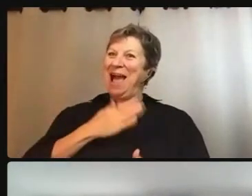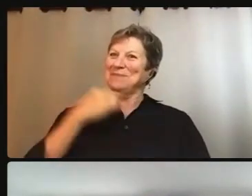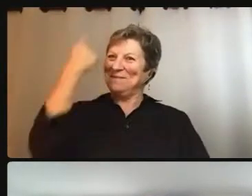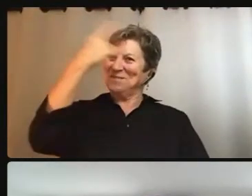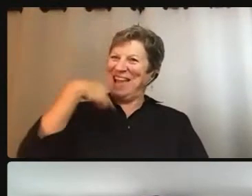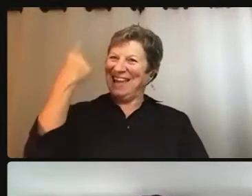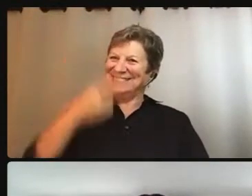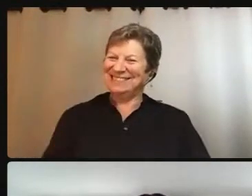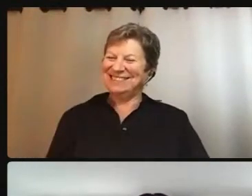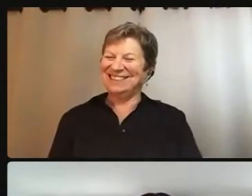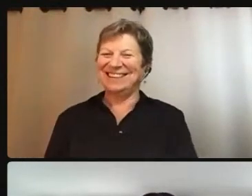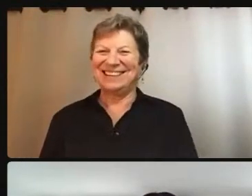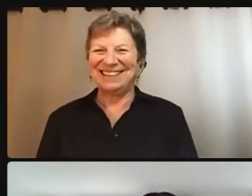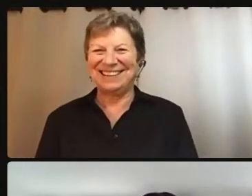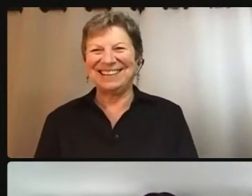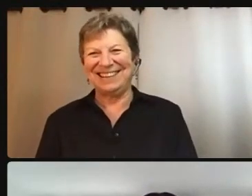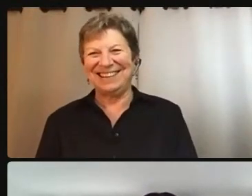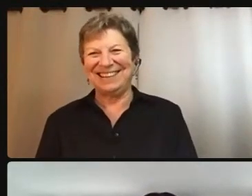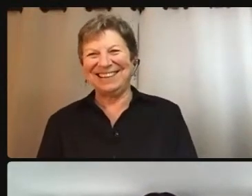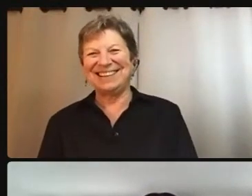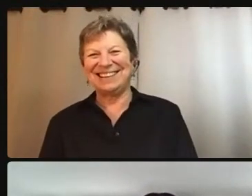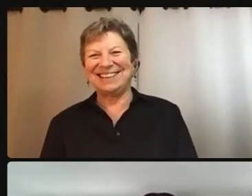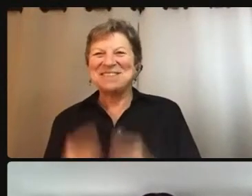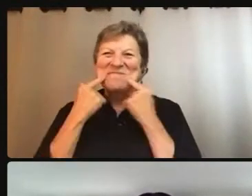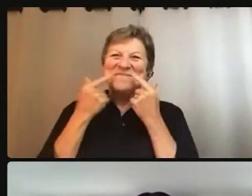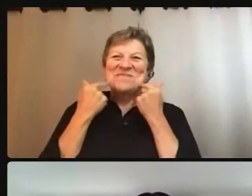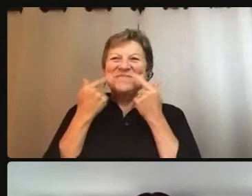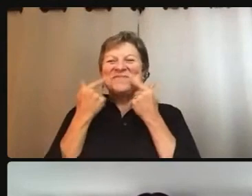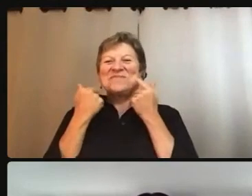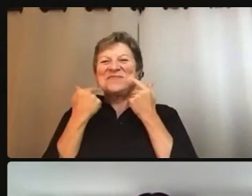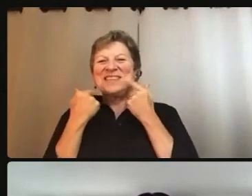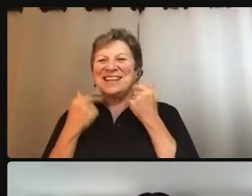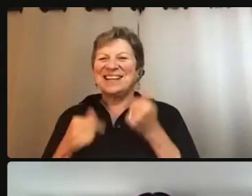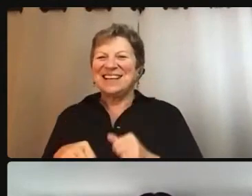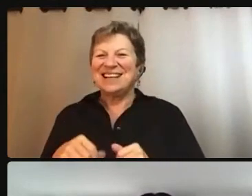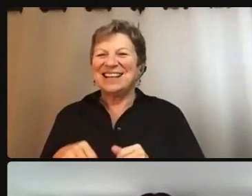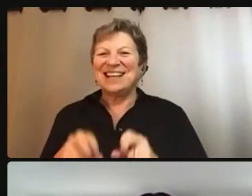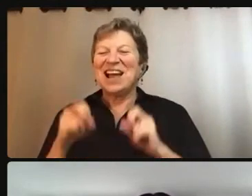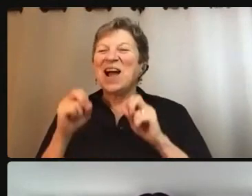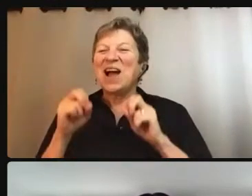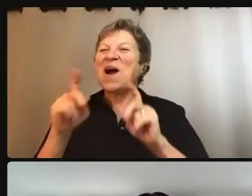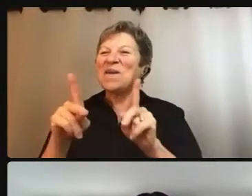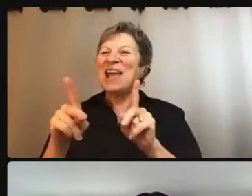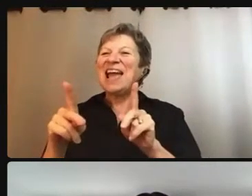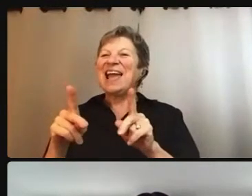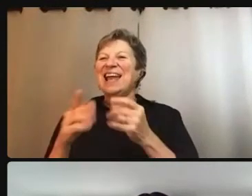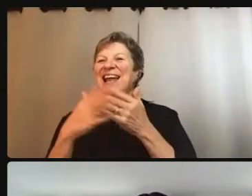I REALLY WISH IT WRE A I